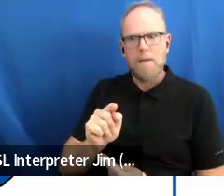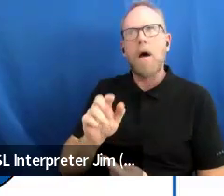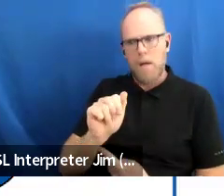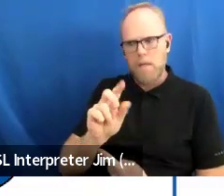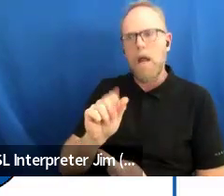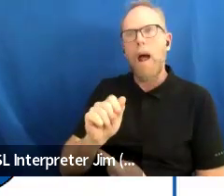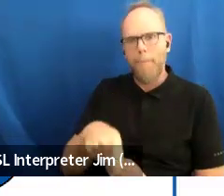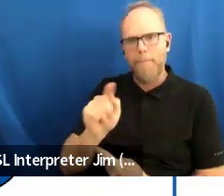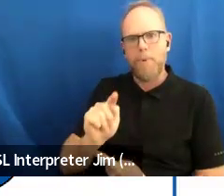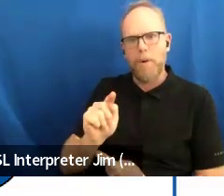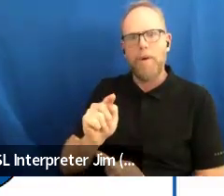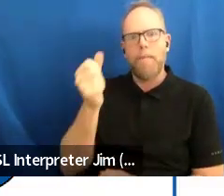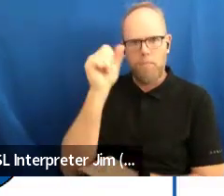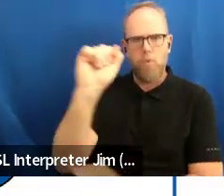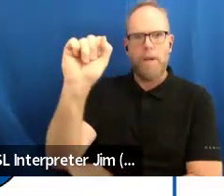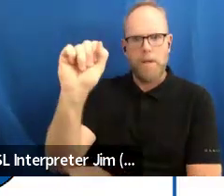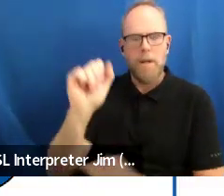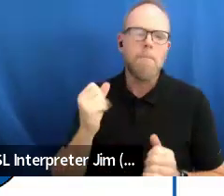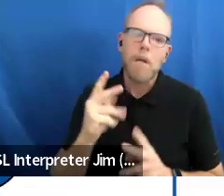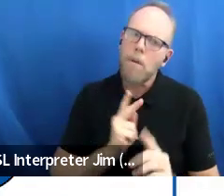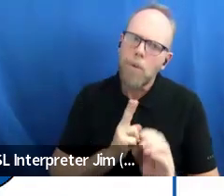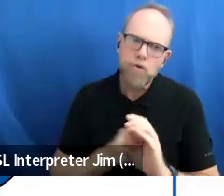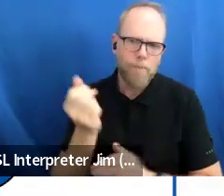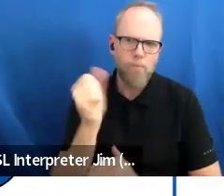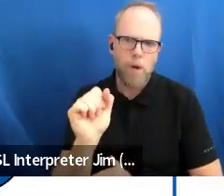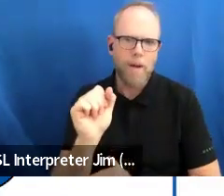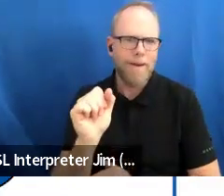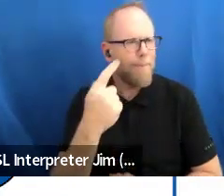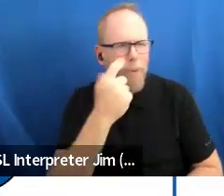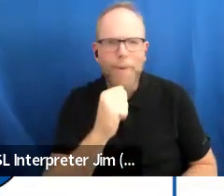about lack of accessibility. SONYA RAVIPATI: Yes, I see a question also in